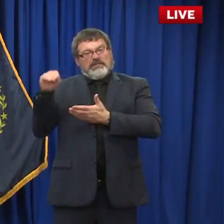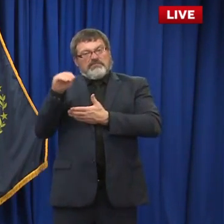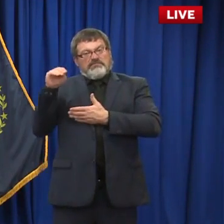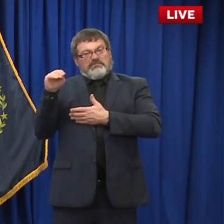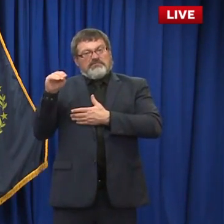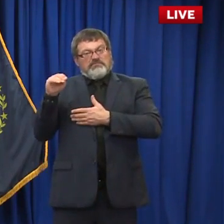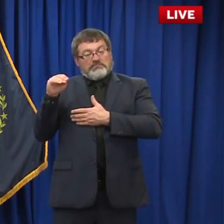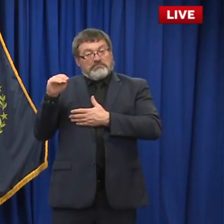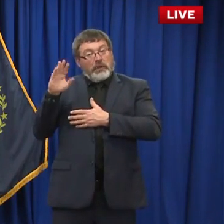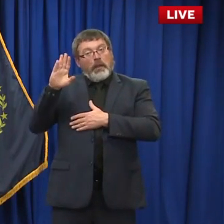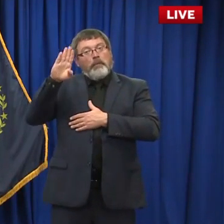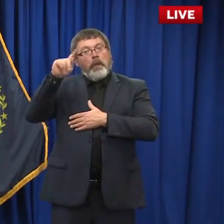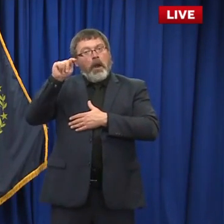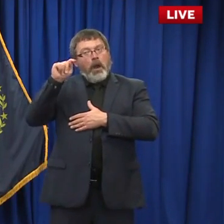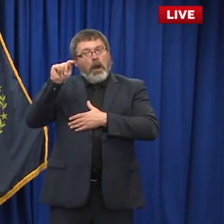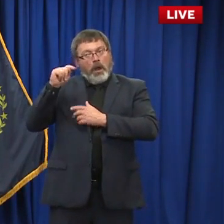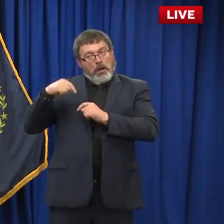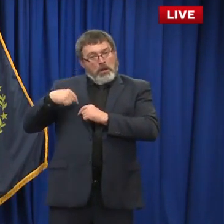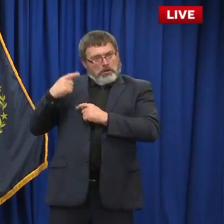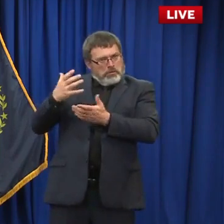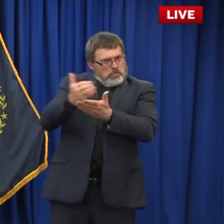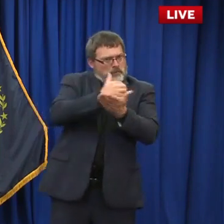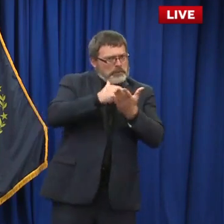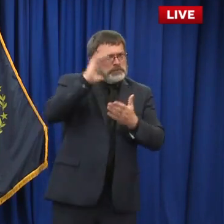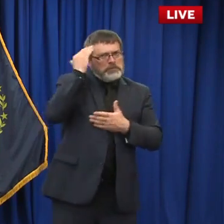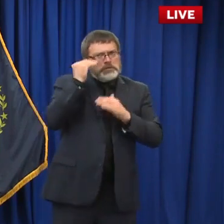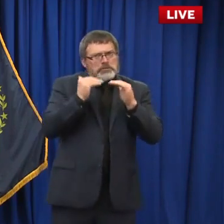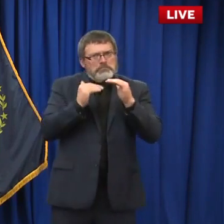REVENUES HAVE COME IN MUCH BETTER OVER THE PAST MONTH.